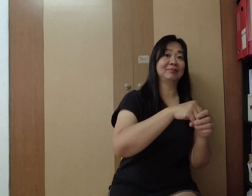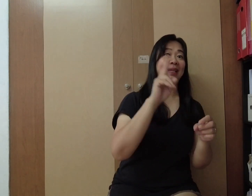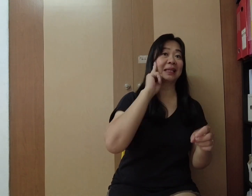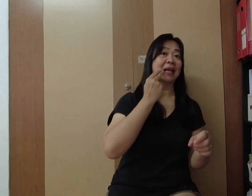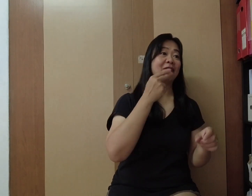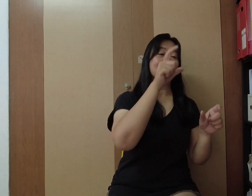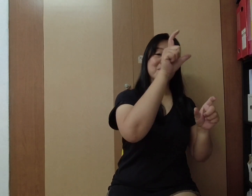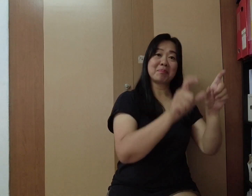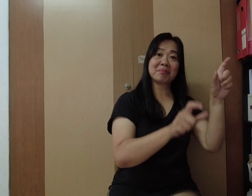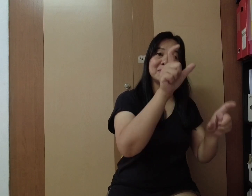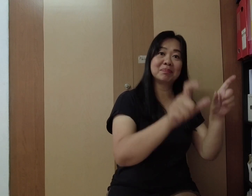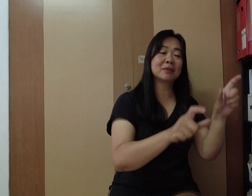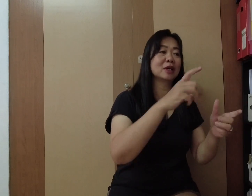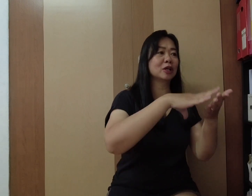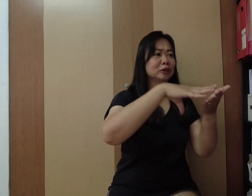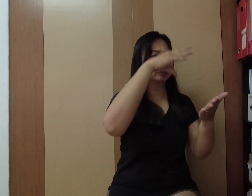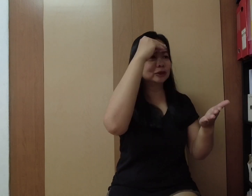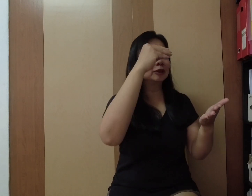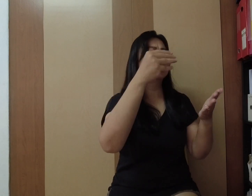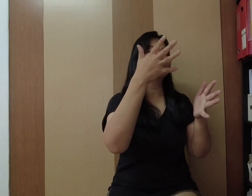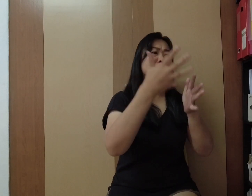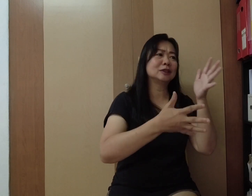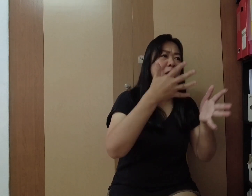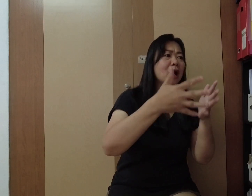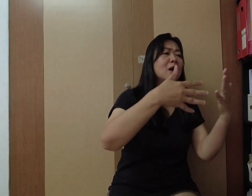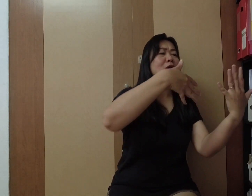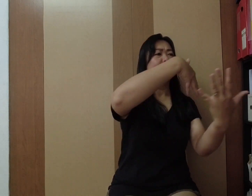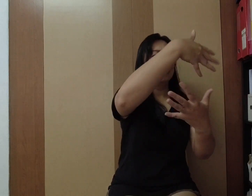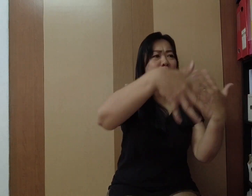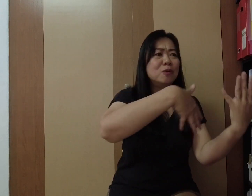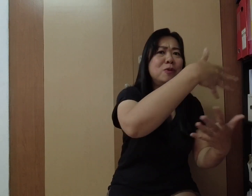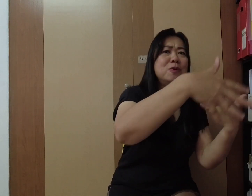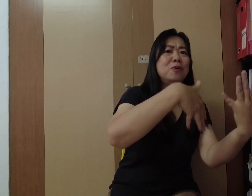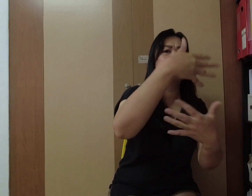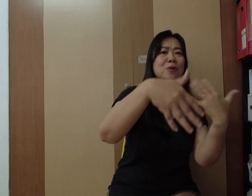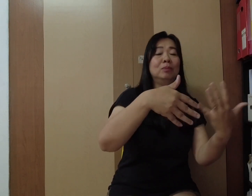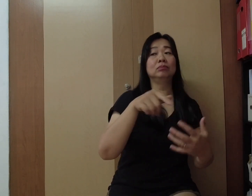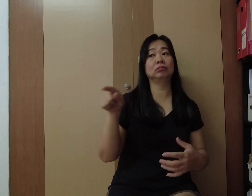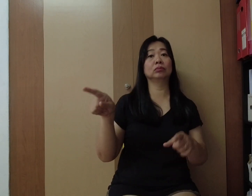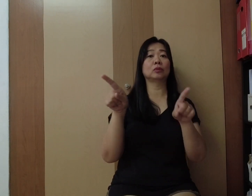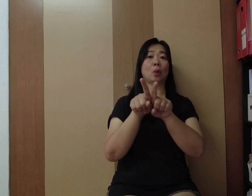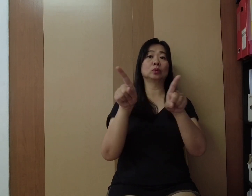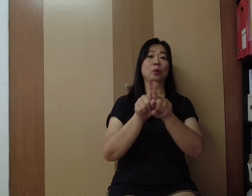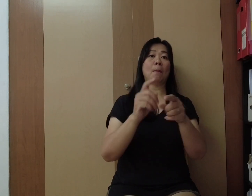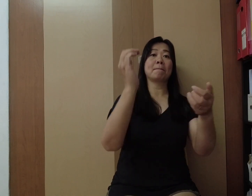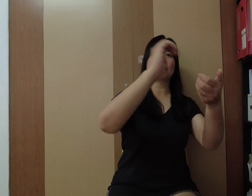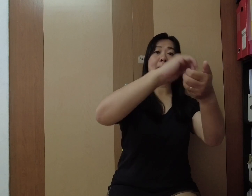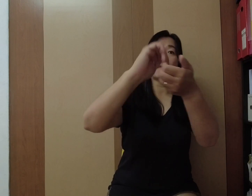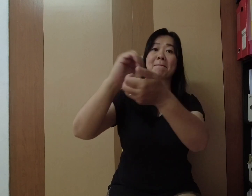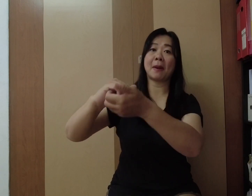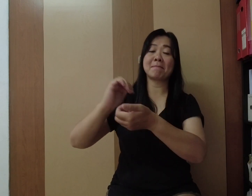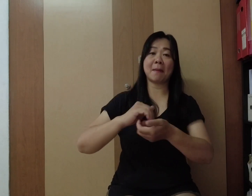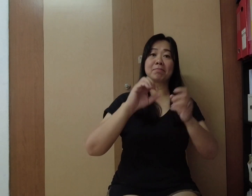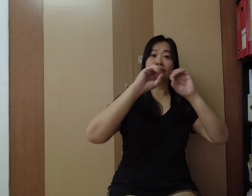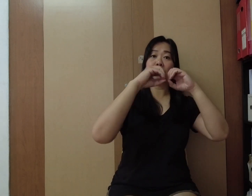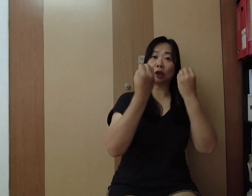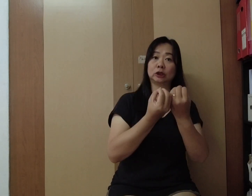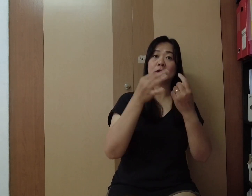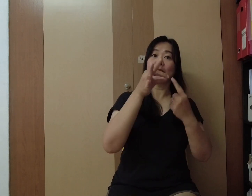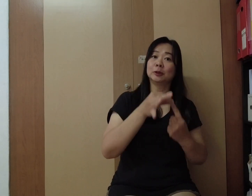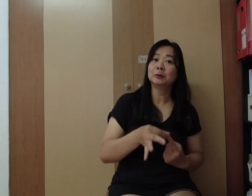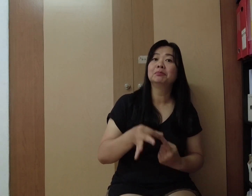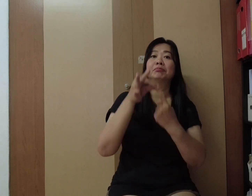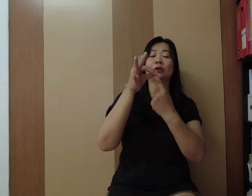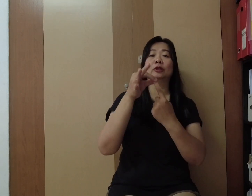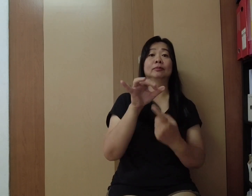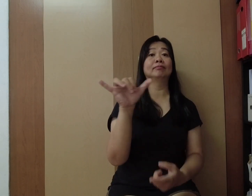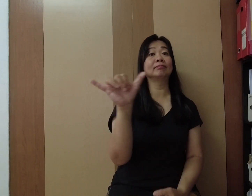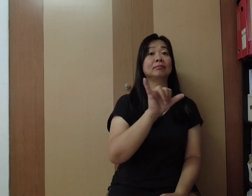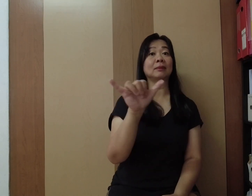attending events, and interacting with them. They also partner